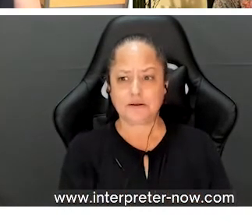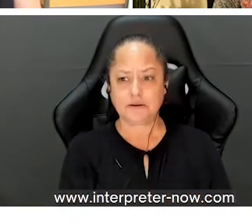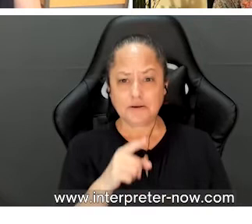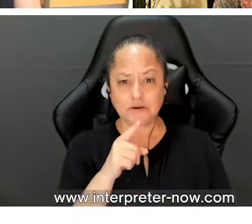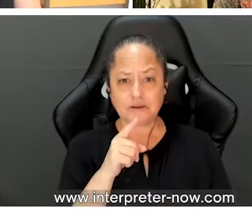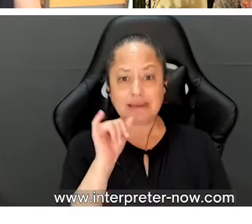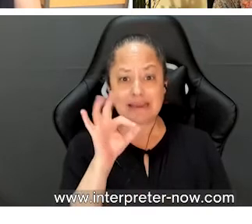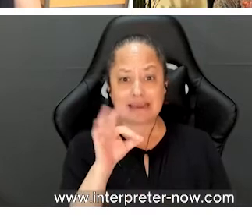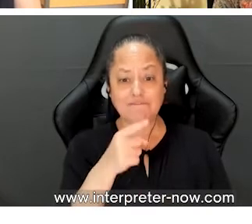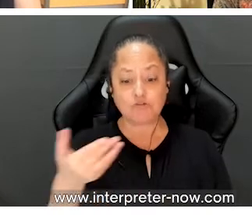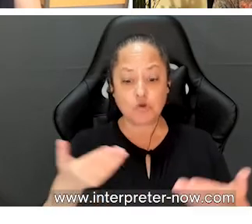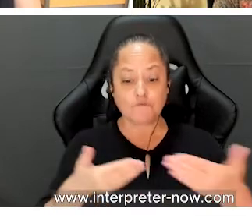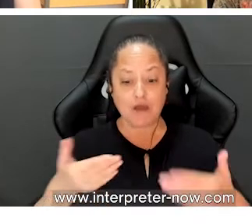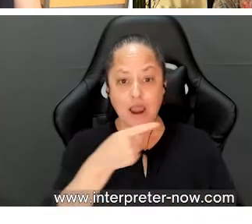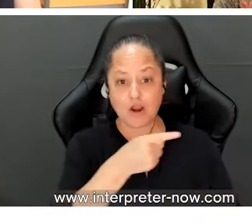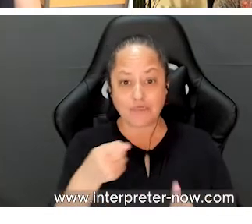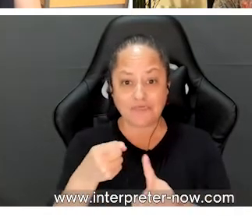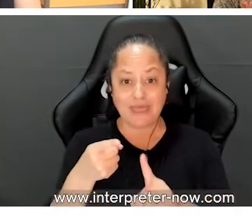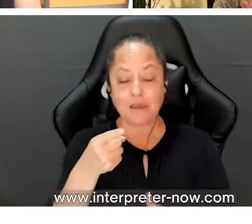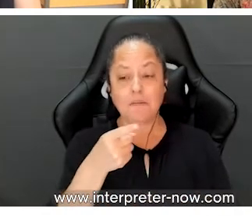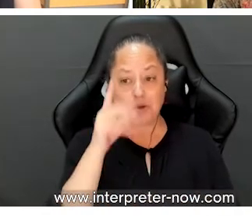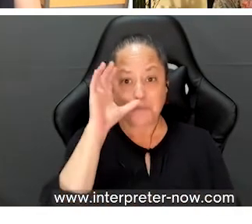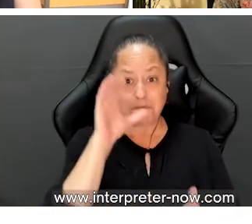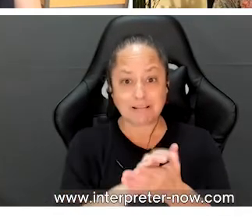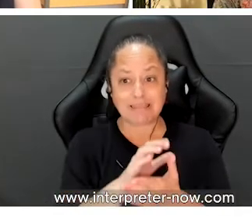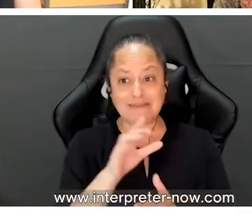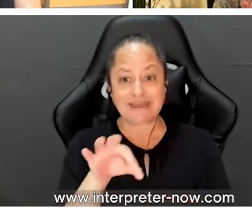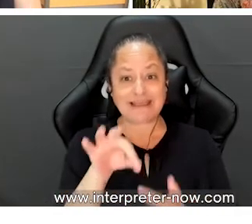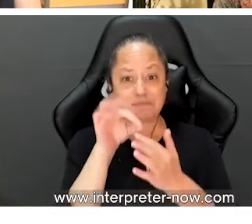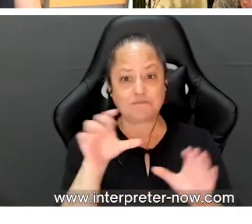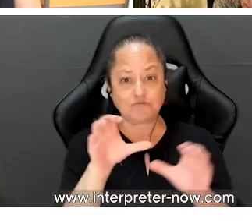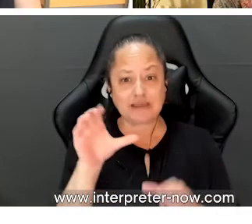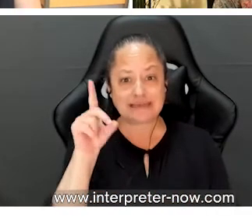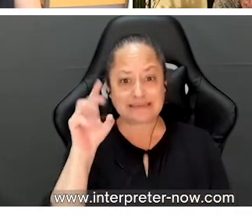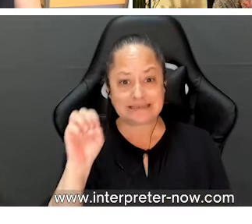And if you have hired them because you really believe that, especially if you've done DEI